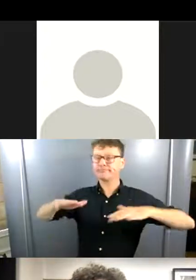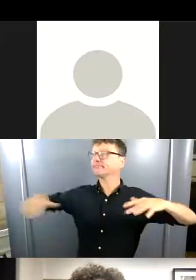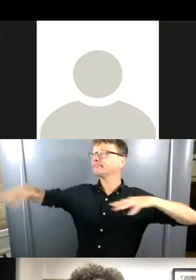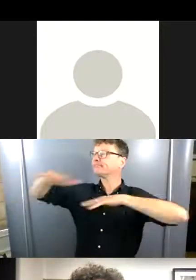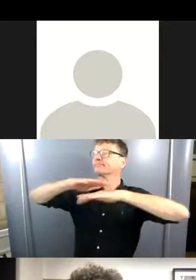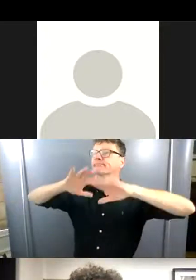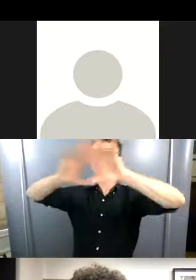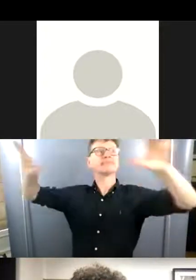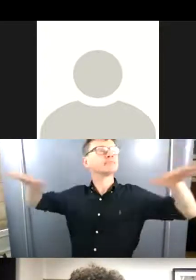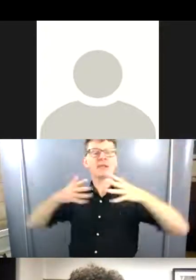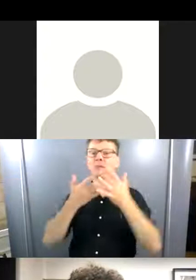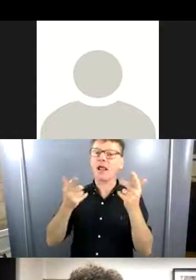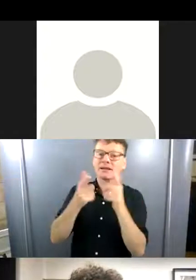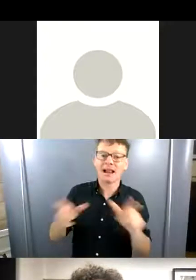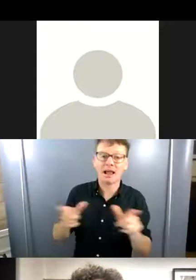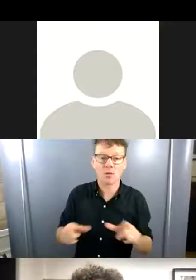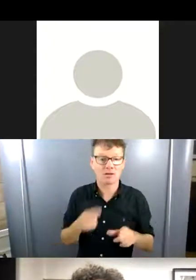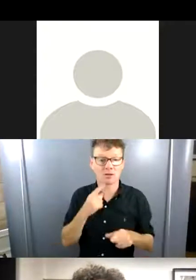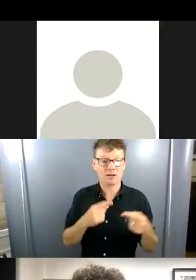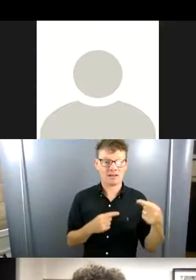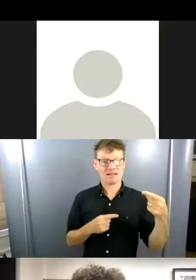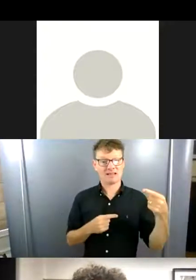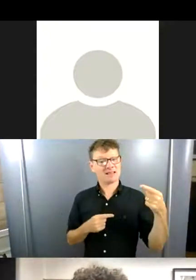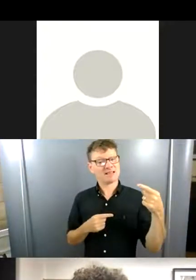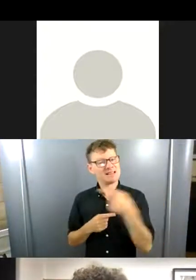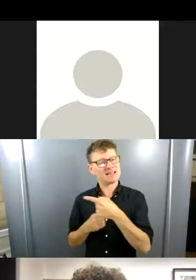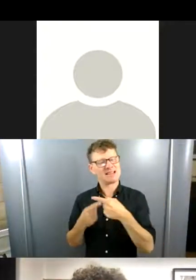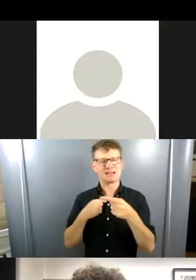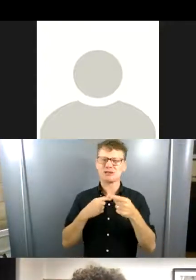so the figure I’ve got here is meant to depict that somebody might be speaking to somebody